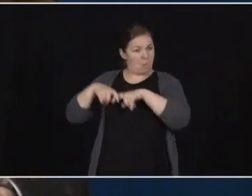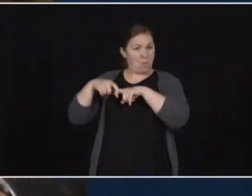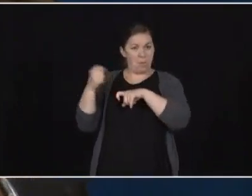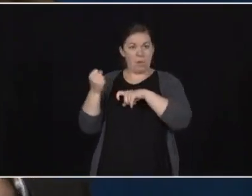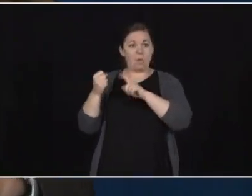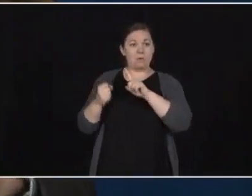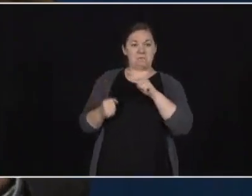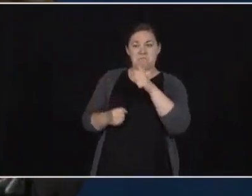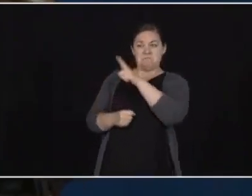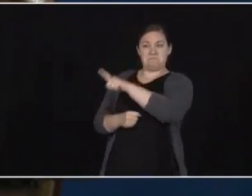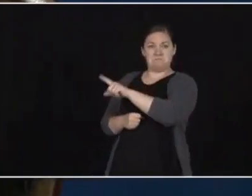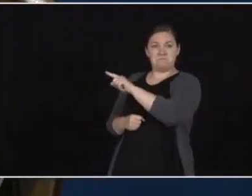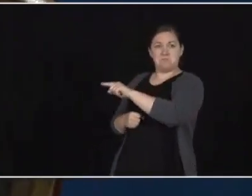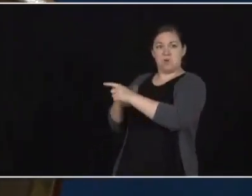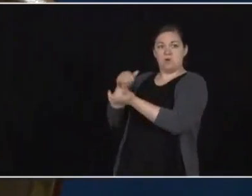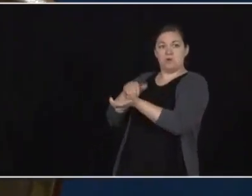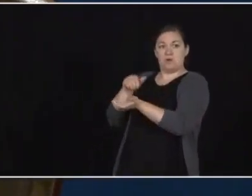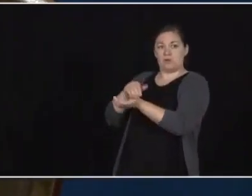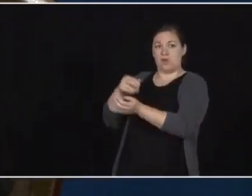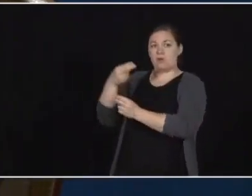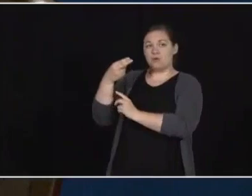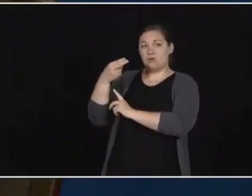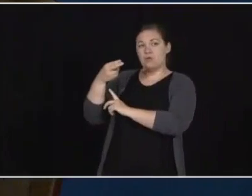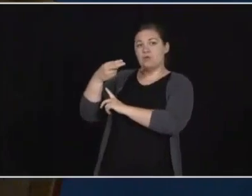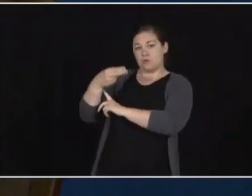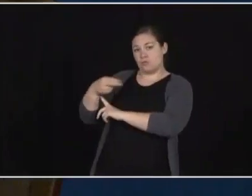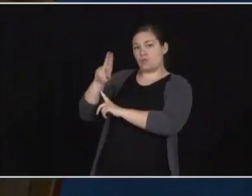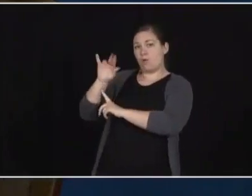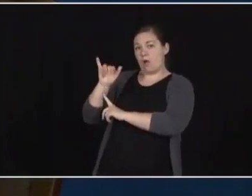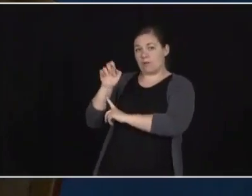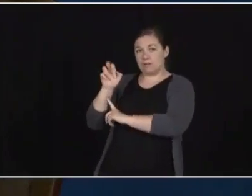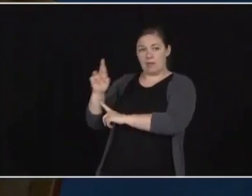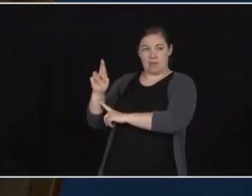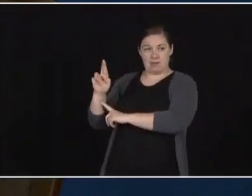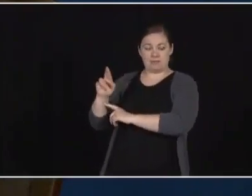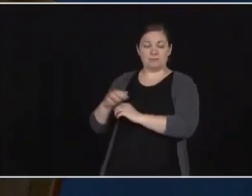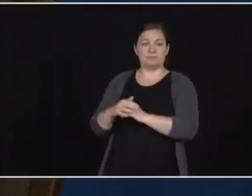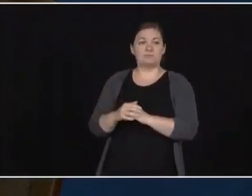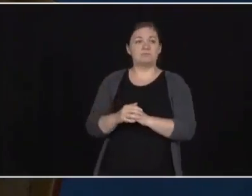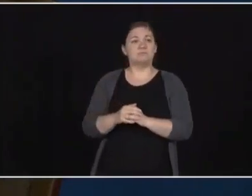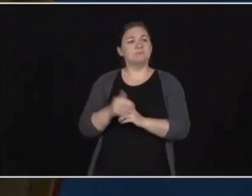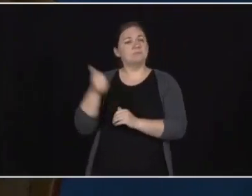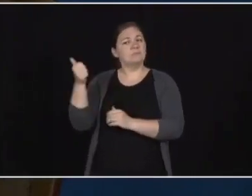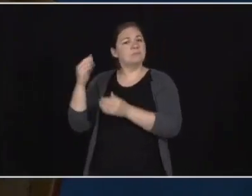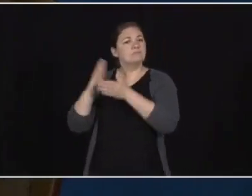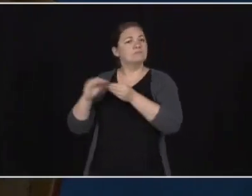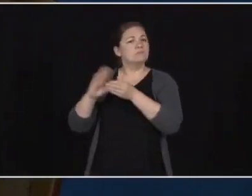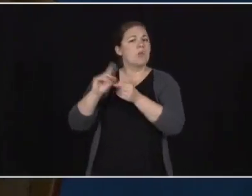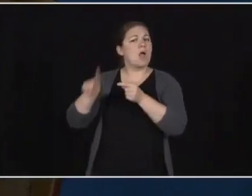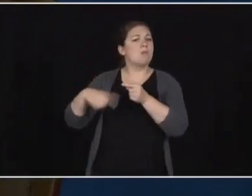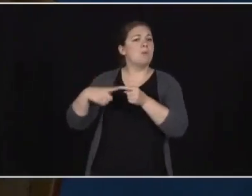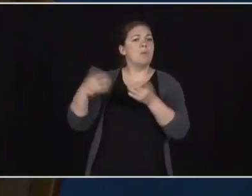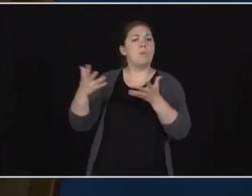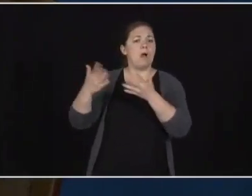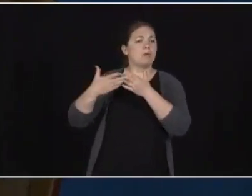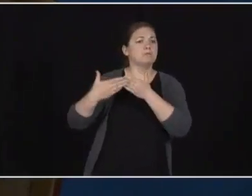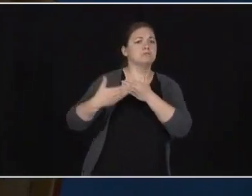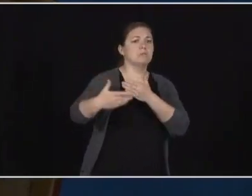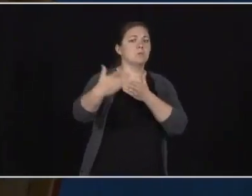that we stay very focused on the goals of testing and how we best able to bring the capacity we have created to those goals of testing.